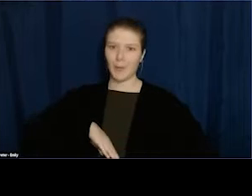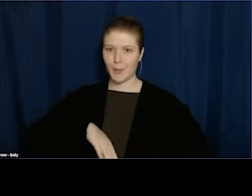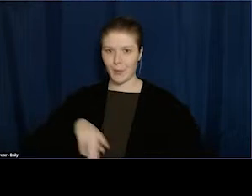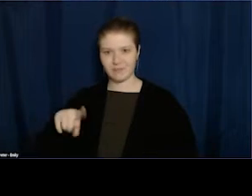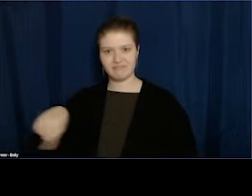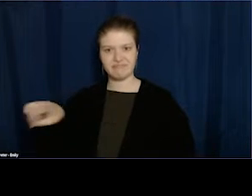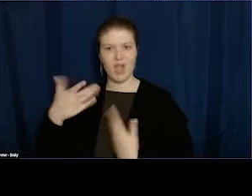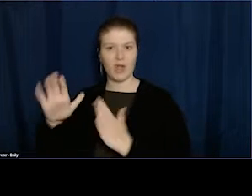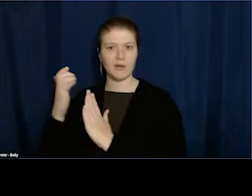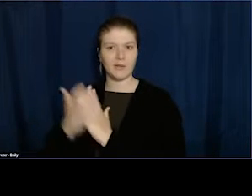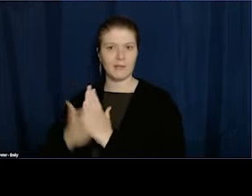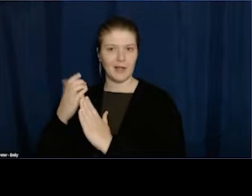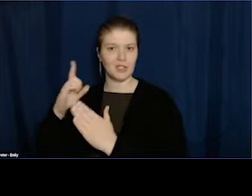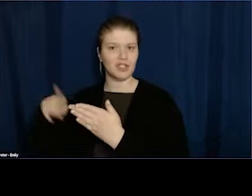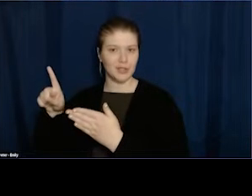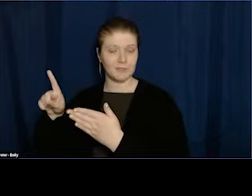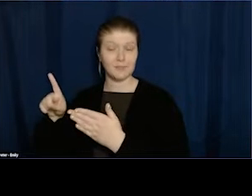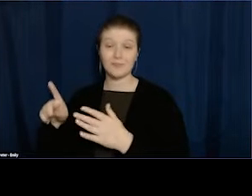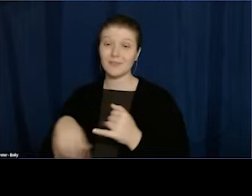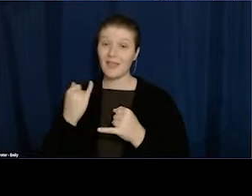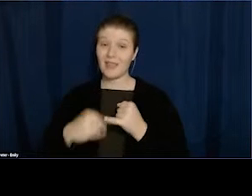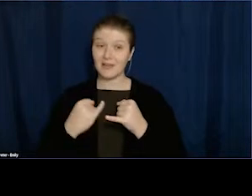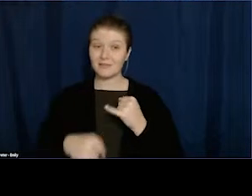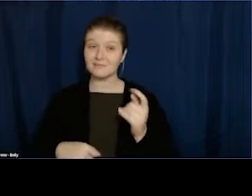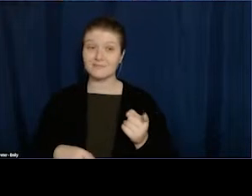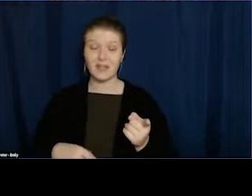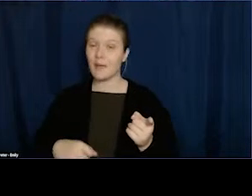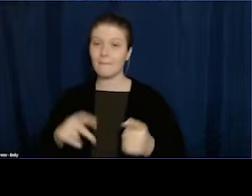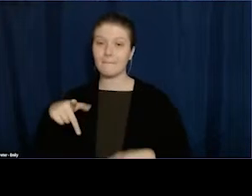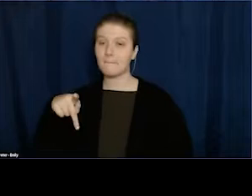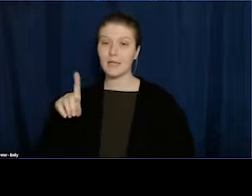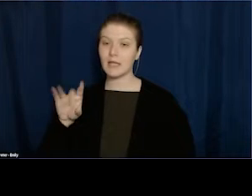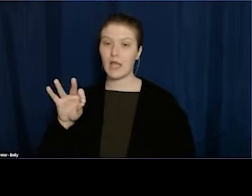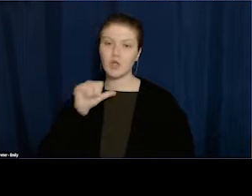And lastly, PDFs are not altered. So in FastLane, we had to take the PDF and redistill them.